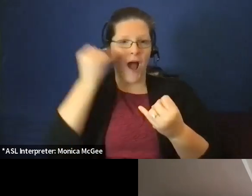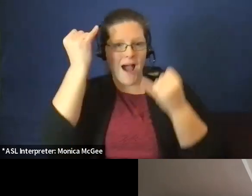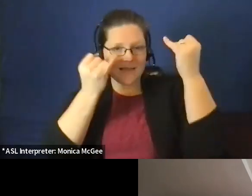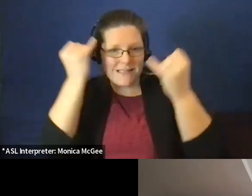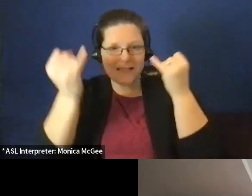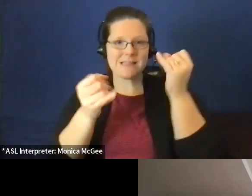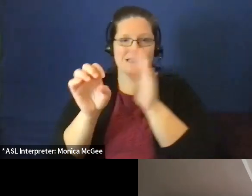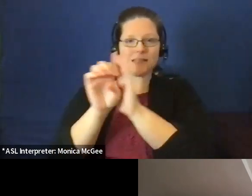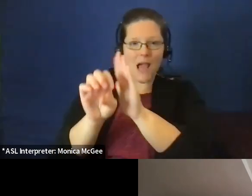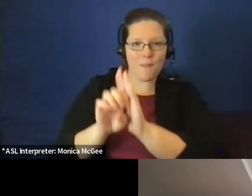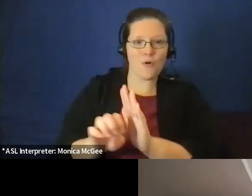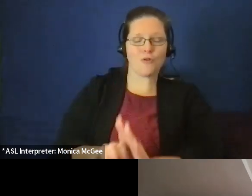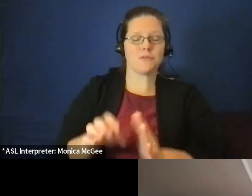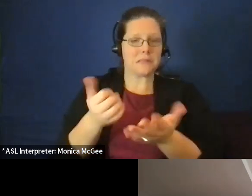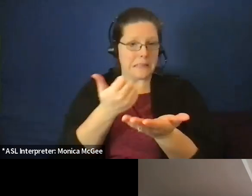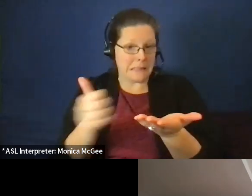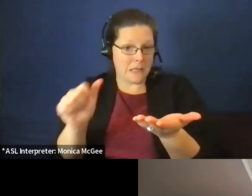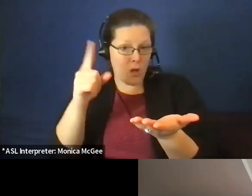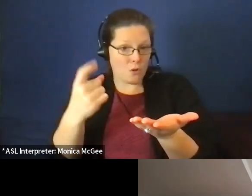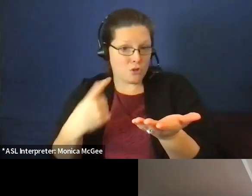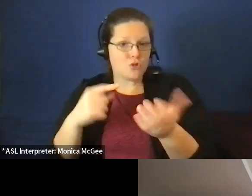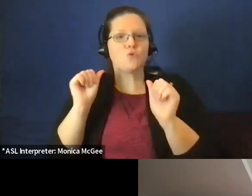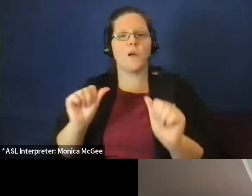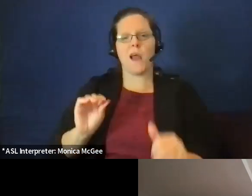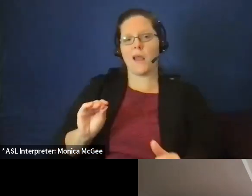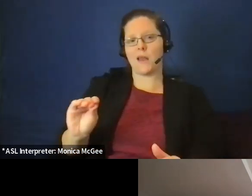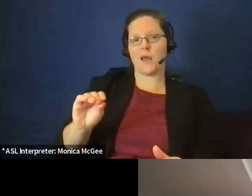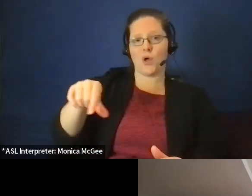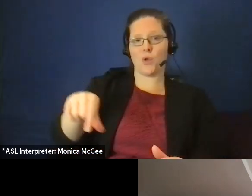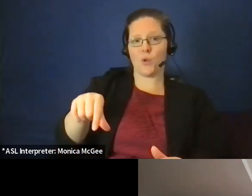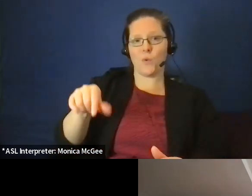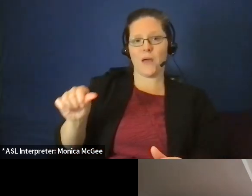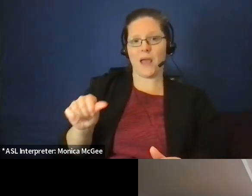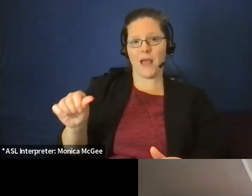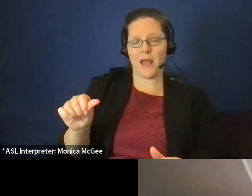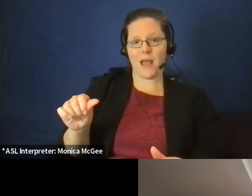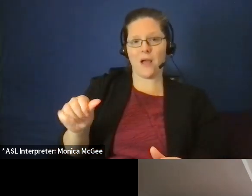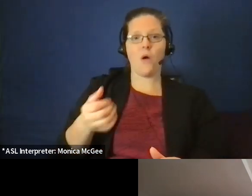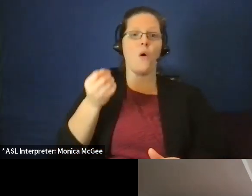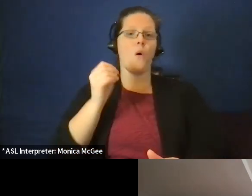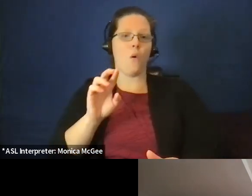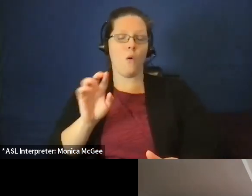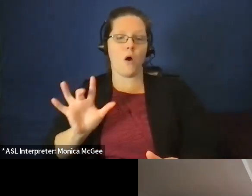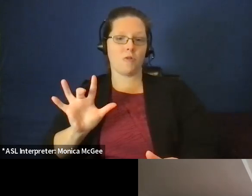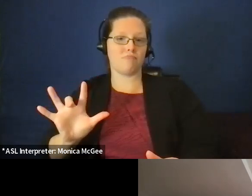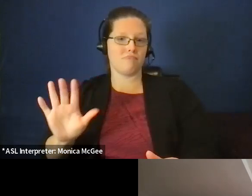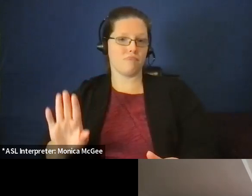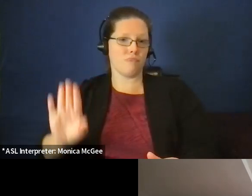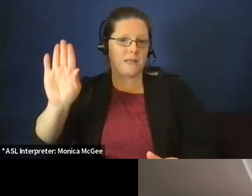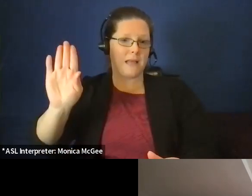activities that we want you to hear, but does anybody have questions from all ideas and examples that have been